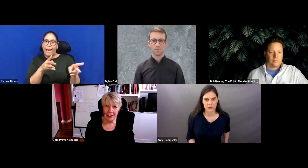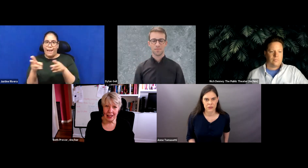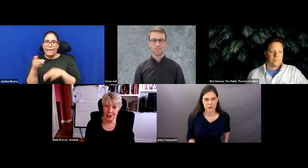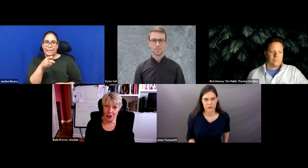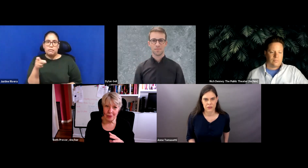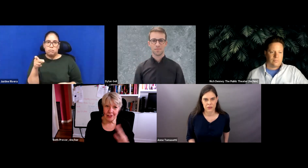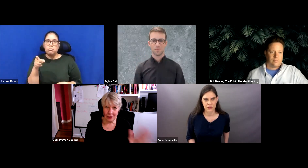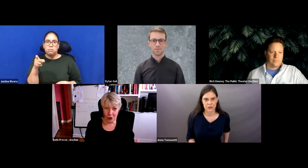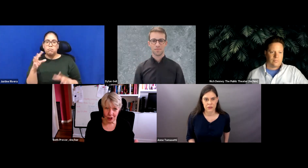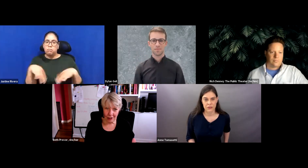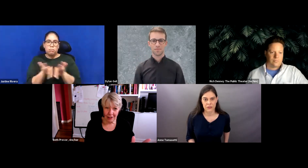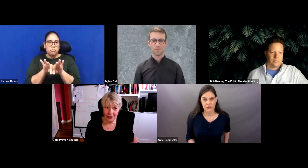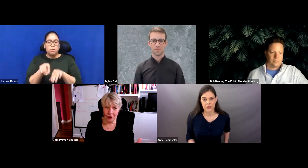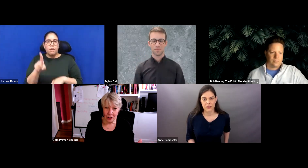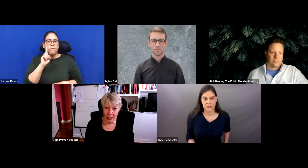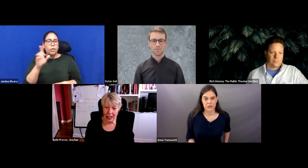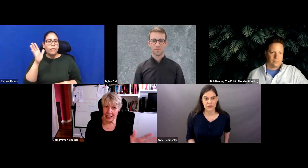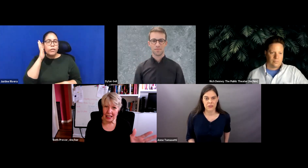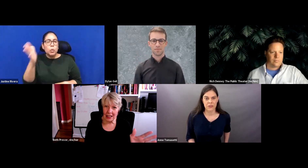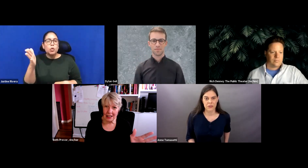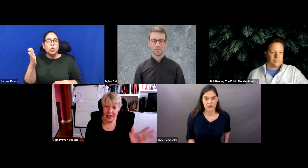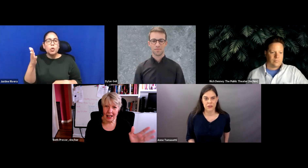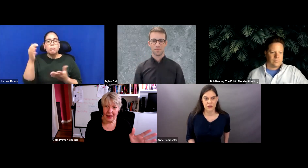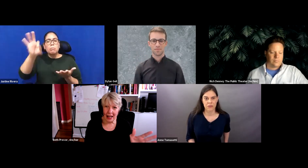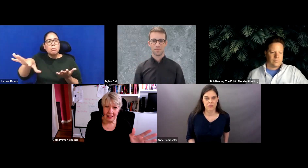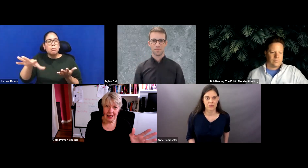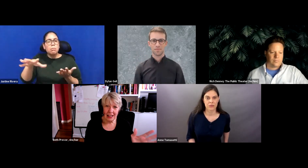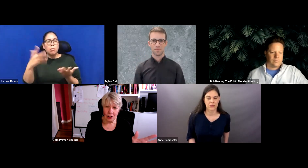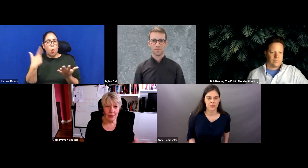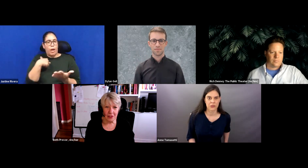think, in terms of future things, is that in terms of